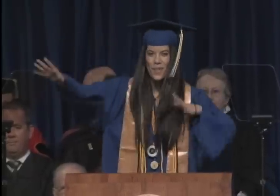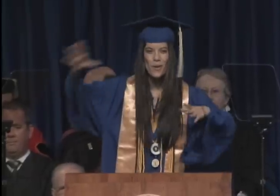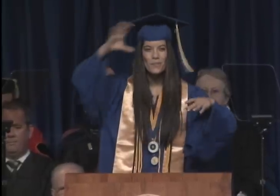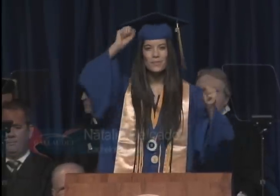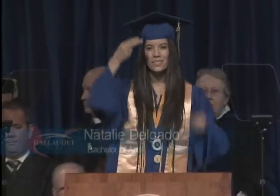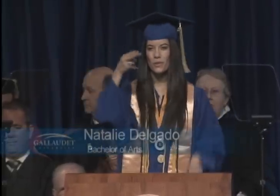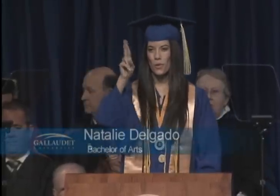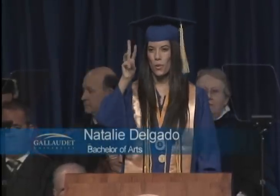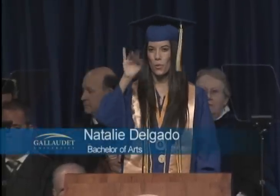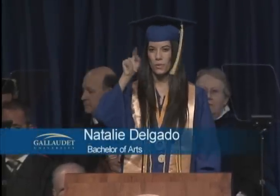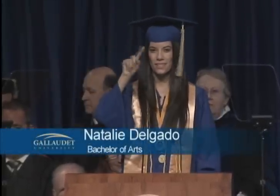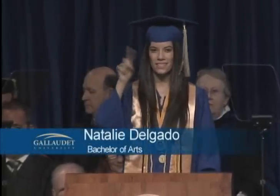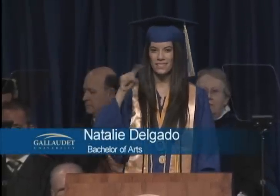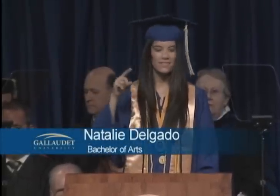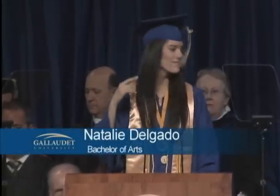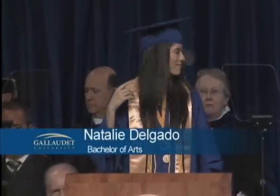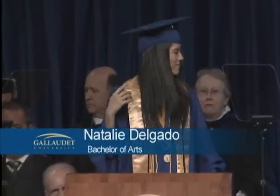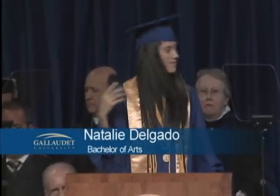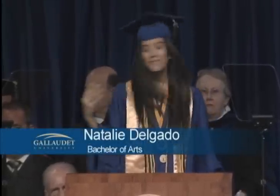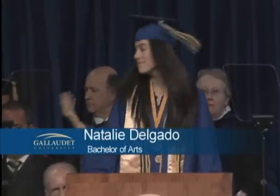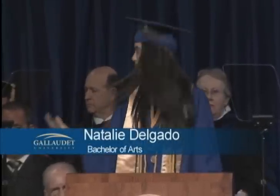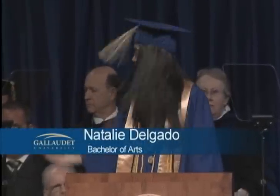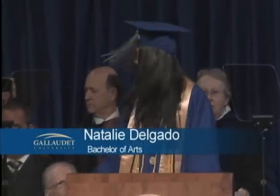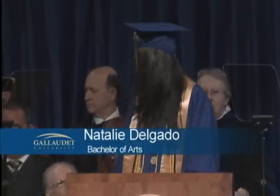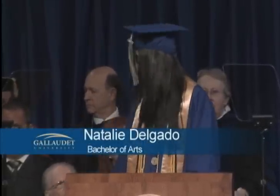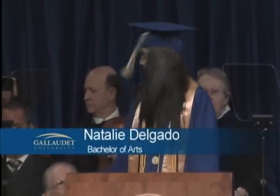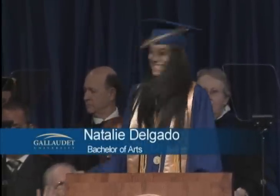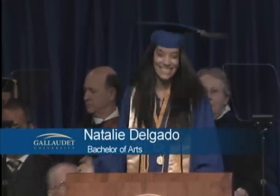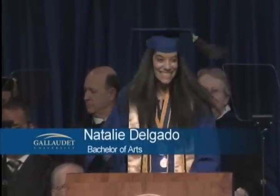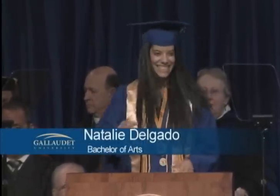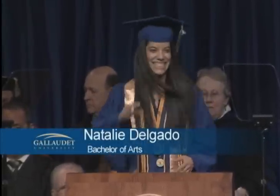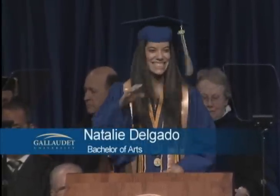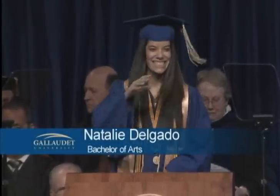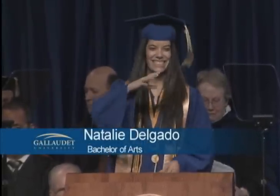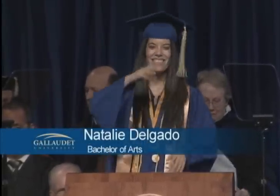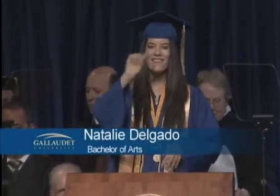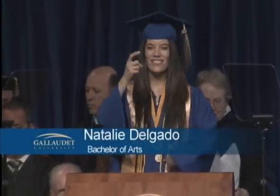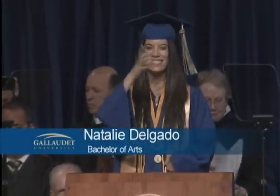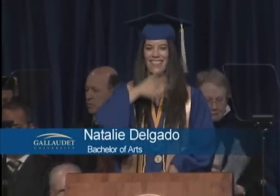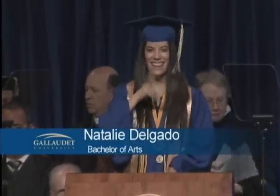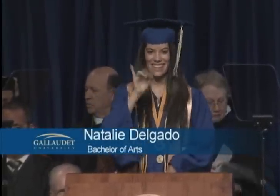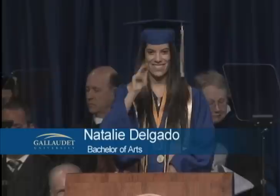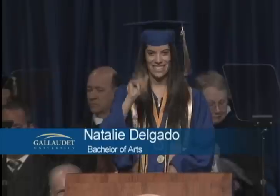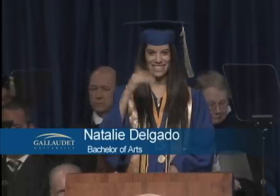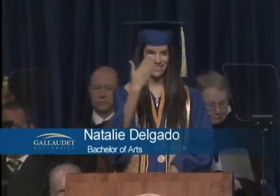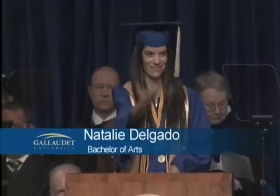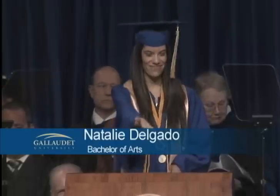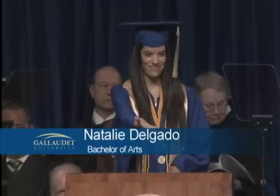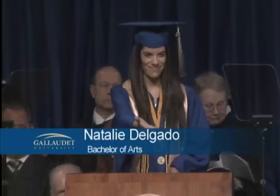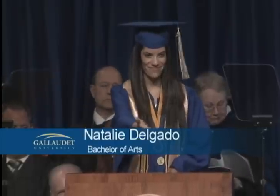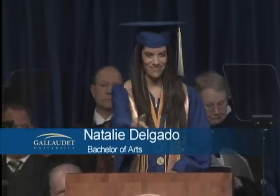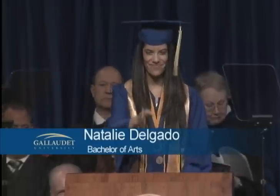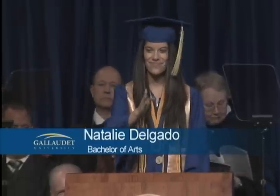Greetings, President Hurwitz, First Lady Vicki,